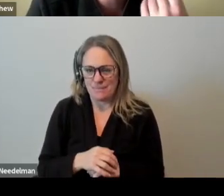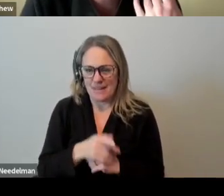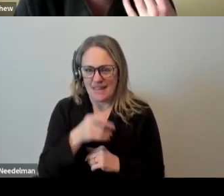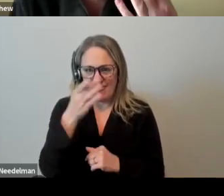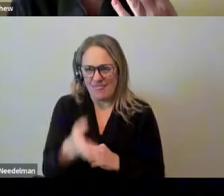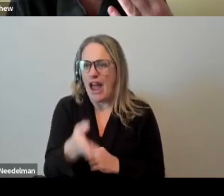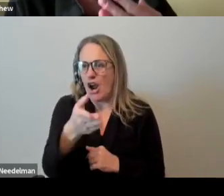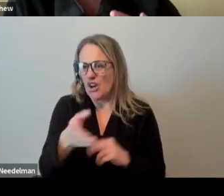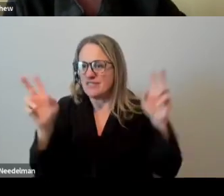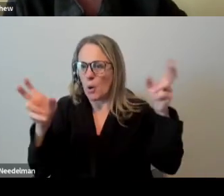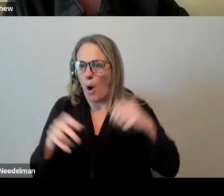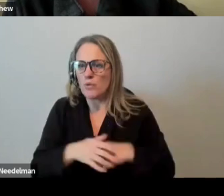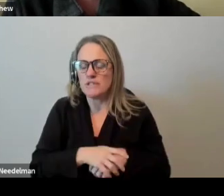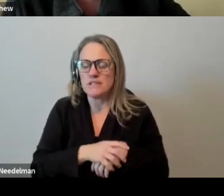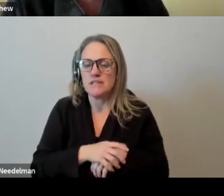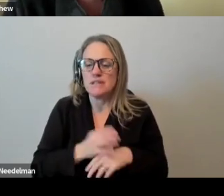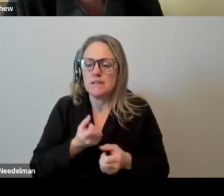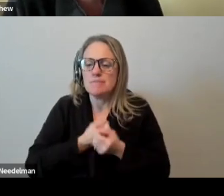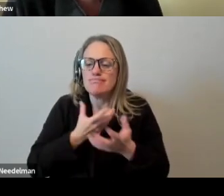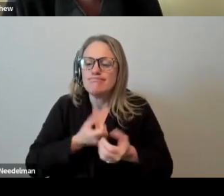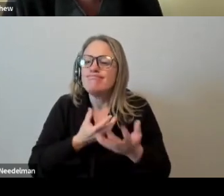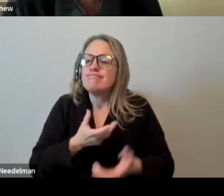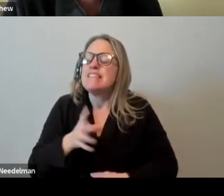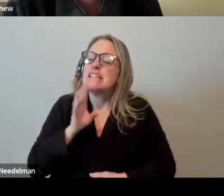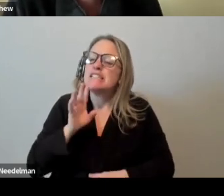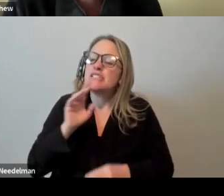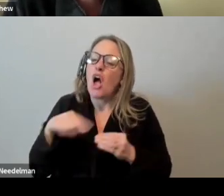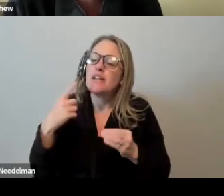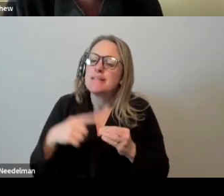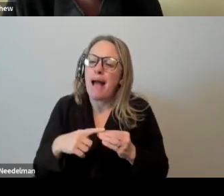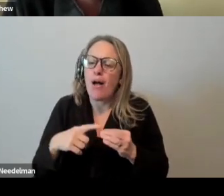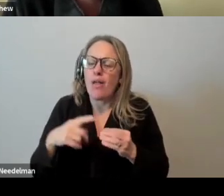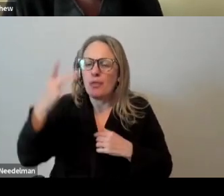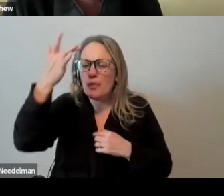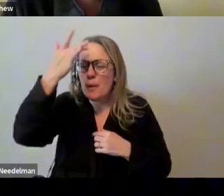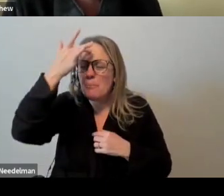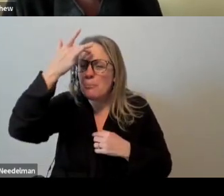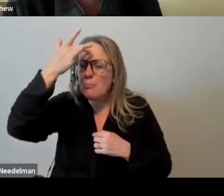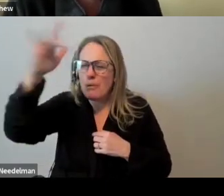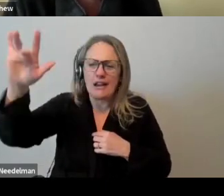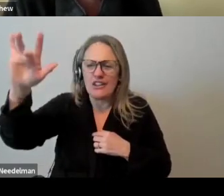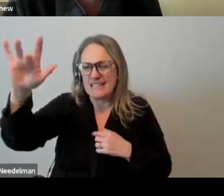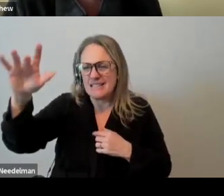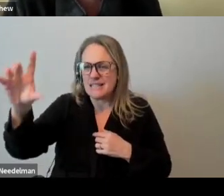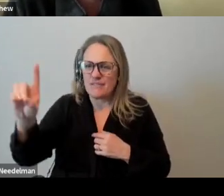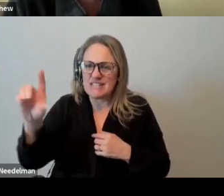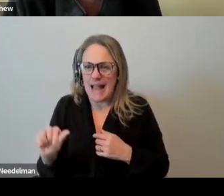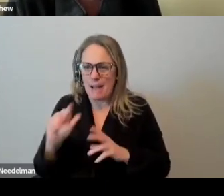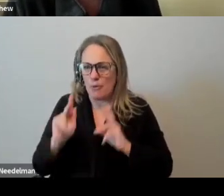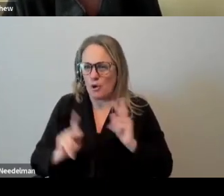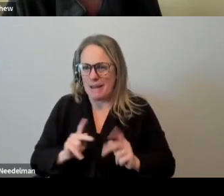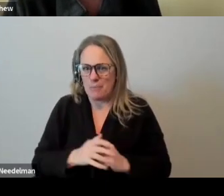and it, it's talking about sort of the brilliance of disabled people like "Crip Fairy Godmother" is,